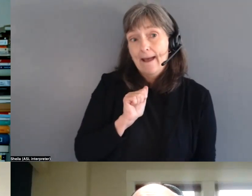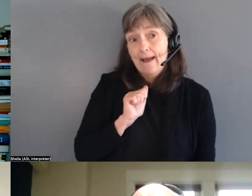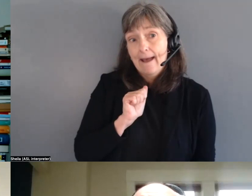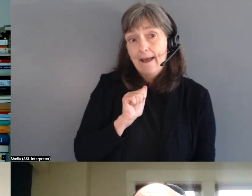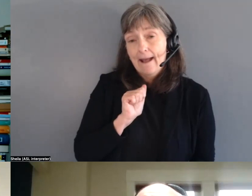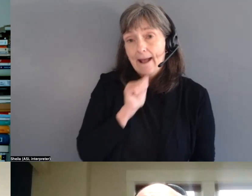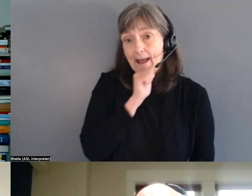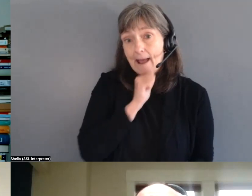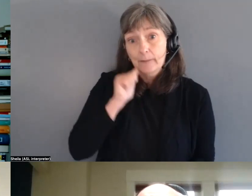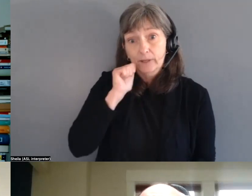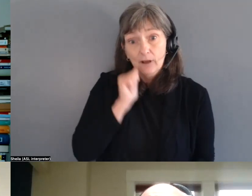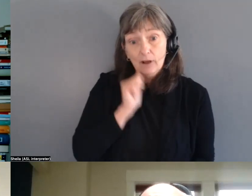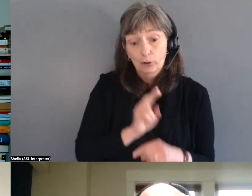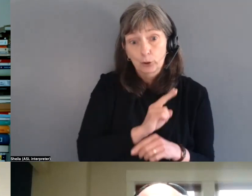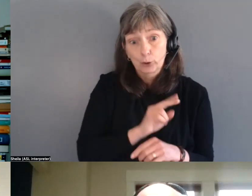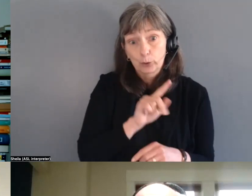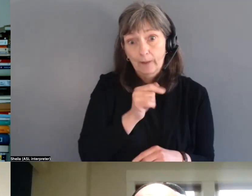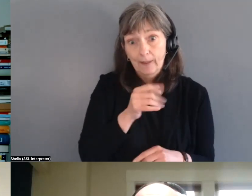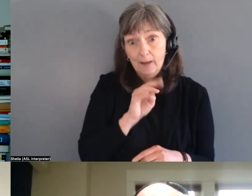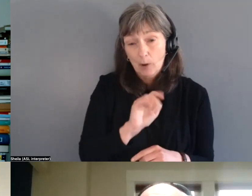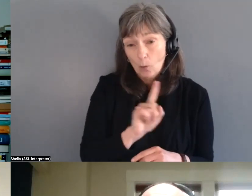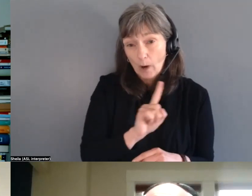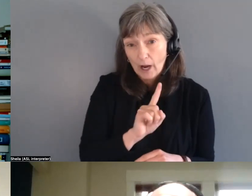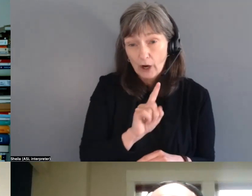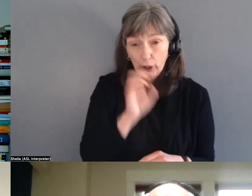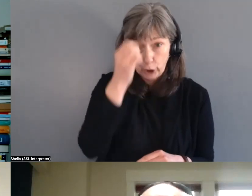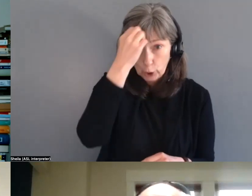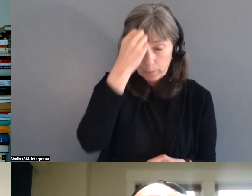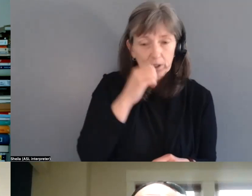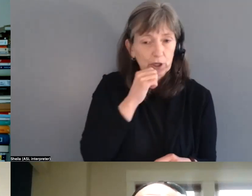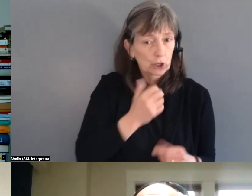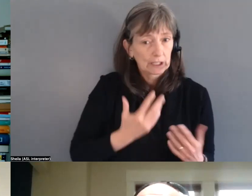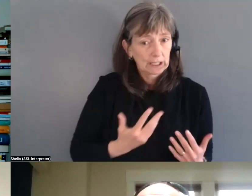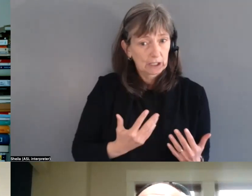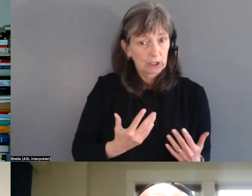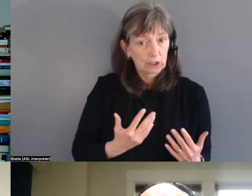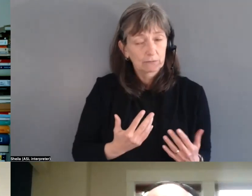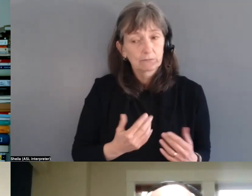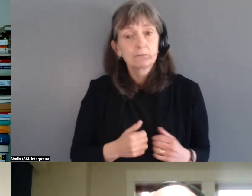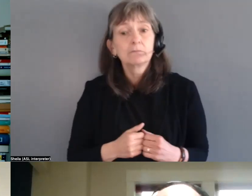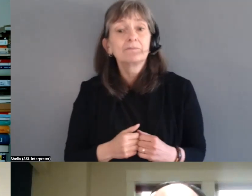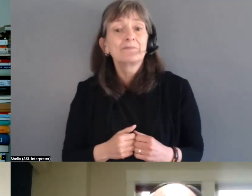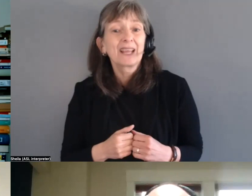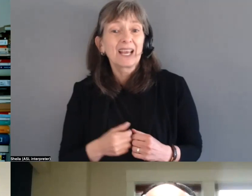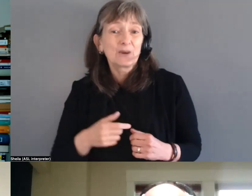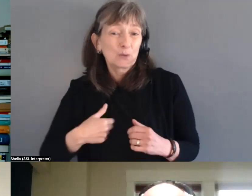And as usual, publishers in North America are mainly inspired by use, but Canadian publishers